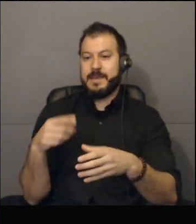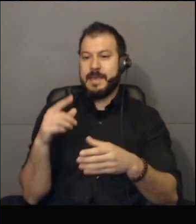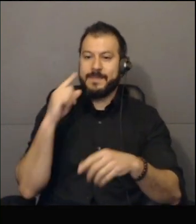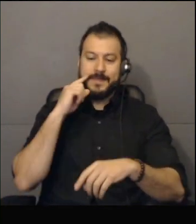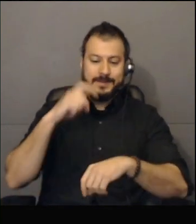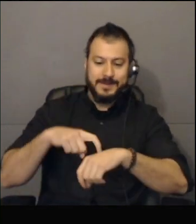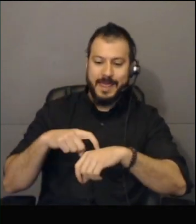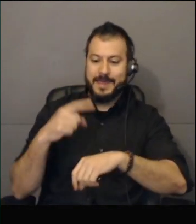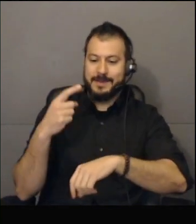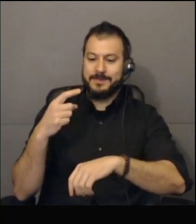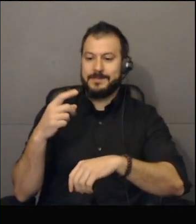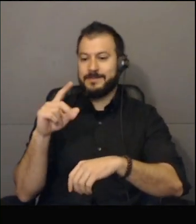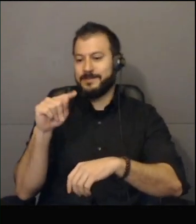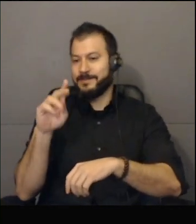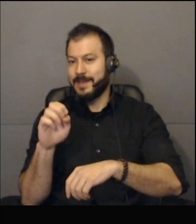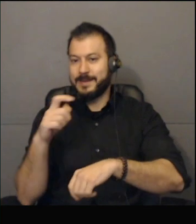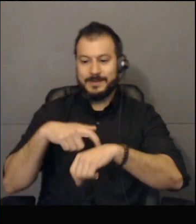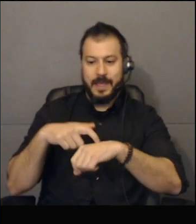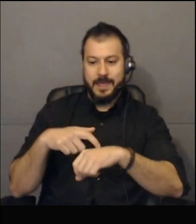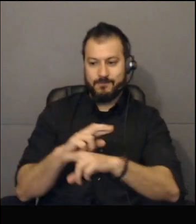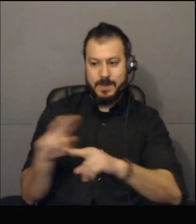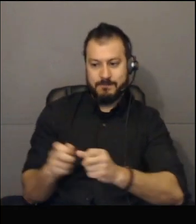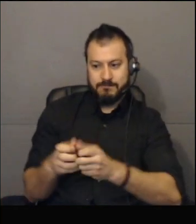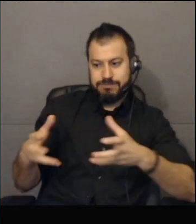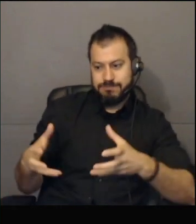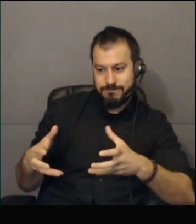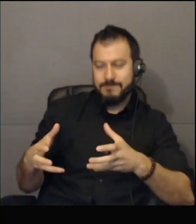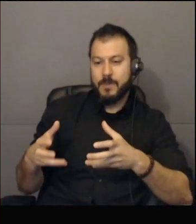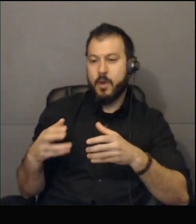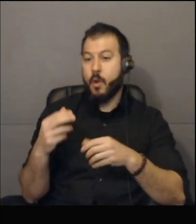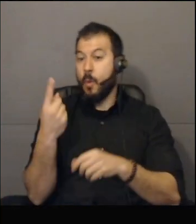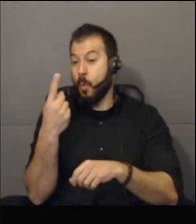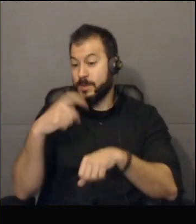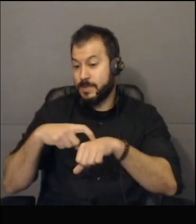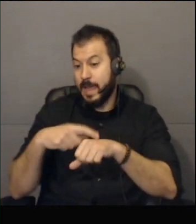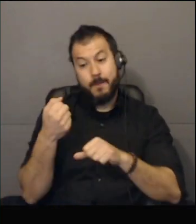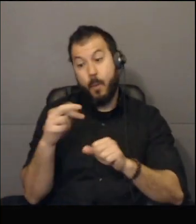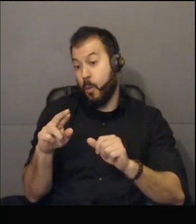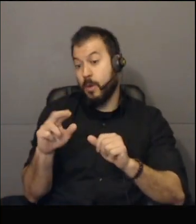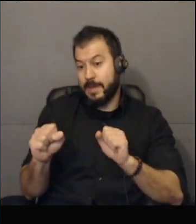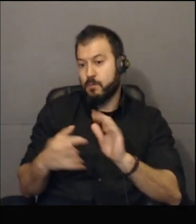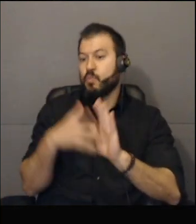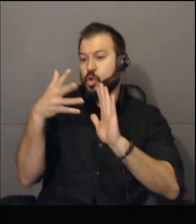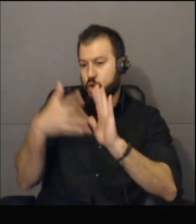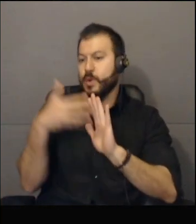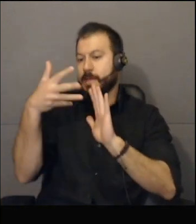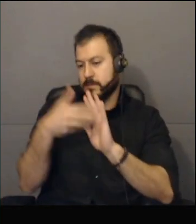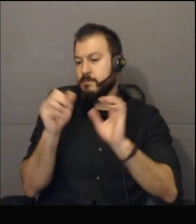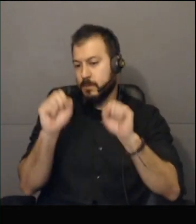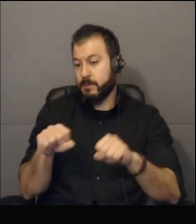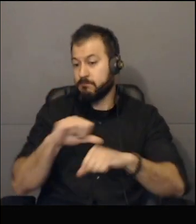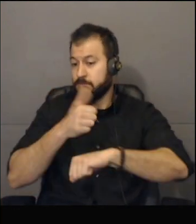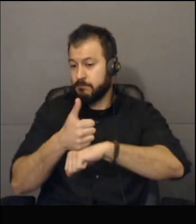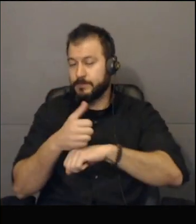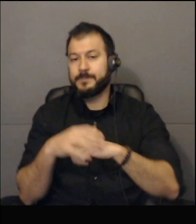Within a one time, or recurring or recurring occurrence. You may need to scale your servers due to an